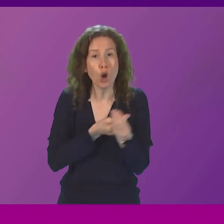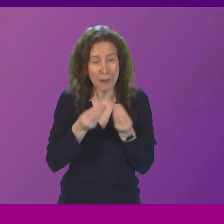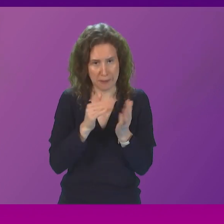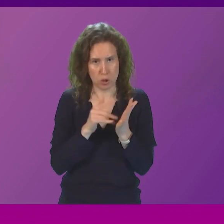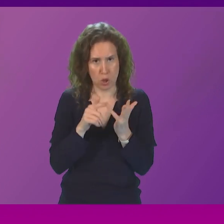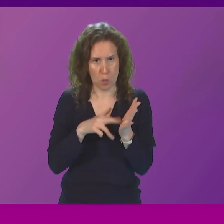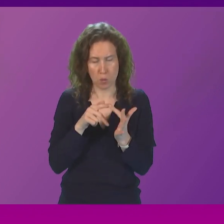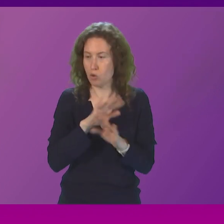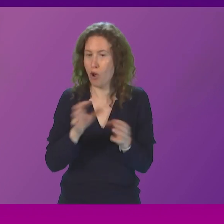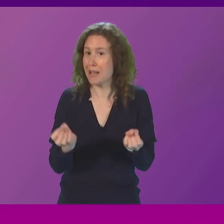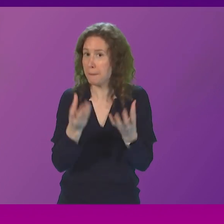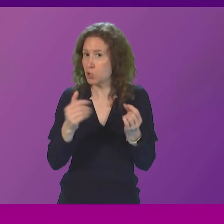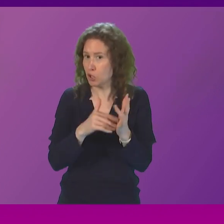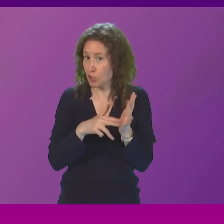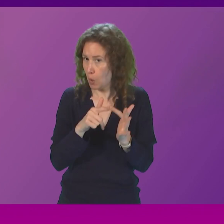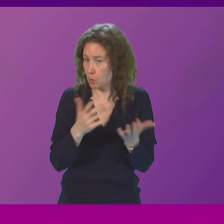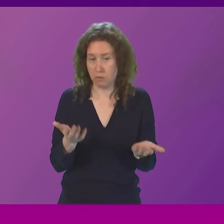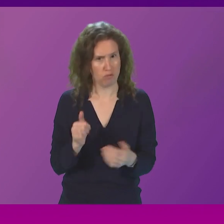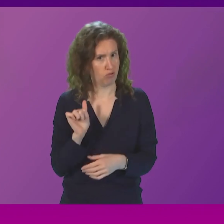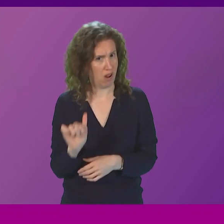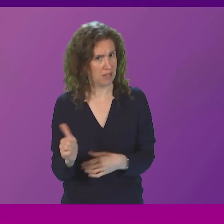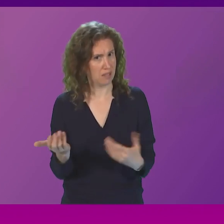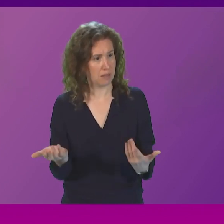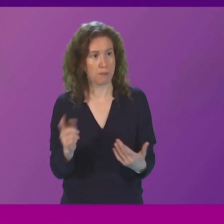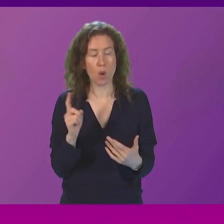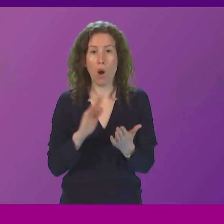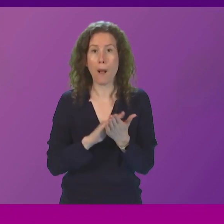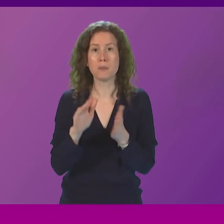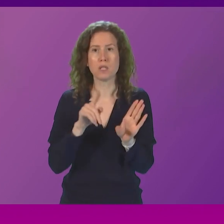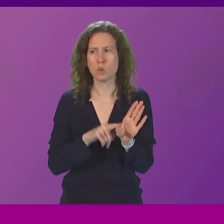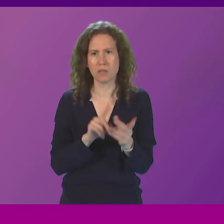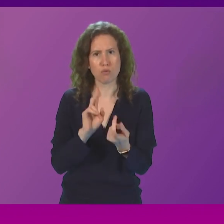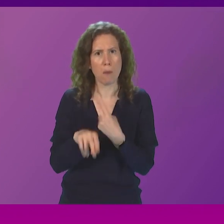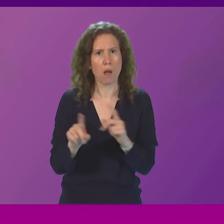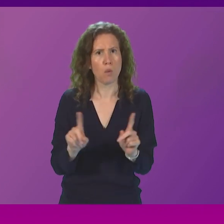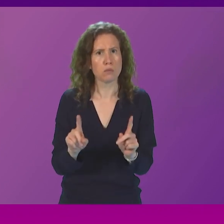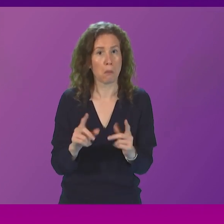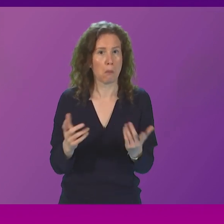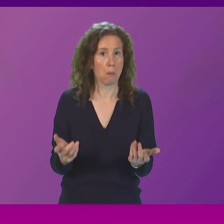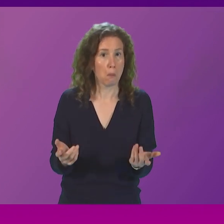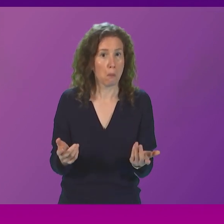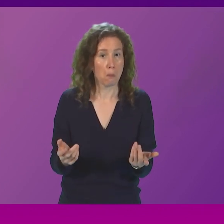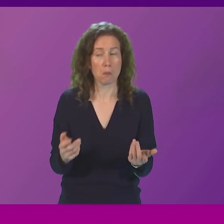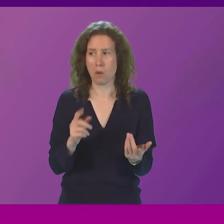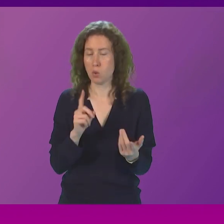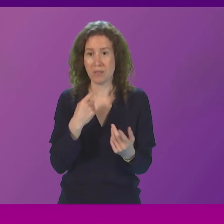He is right, is he not? What does Humza Yousaf have to say to all those businesses and all their workers, who